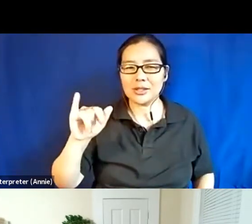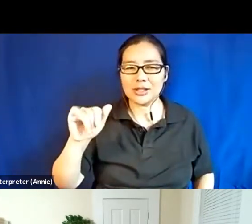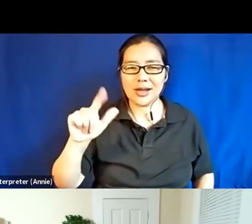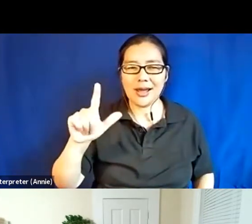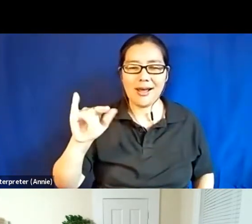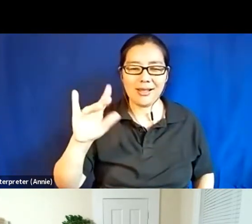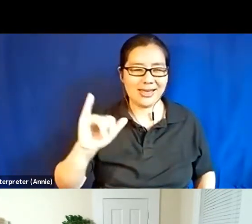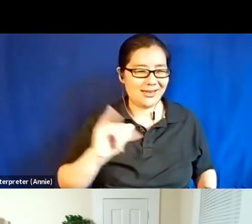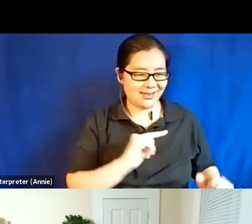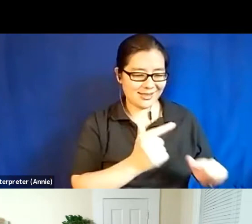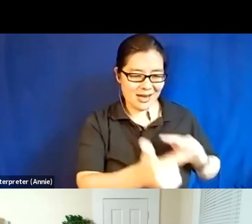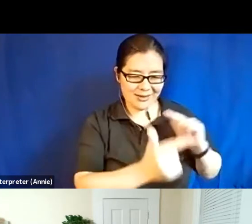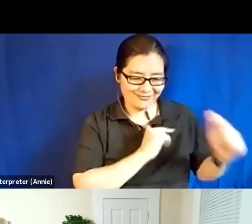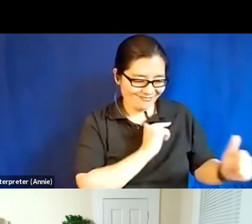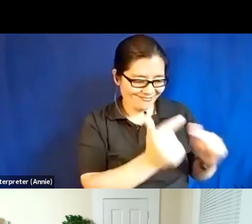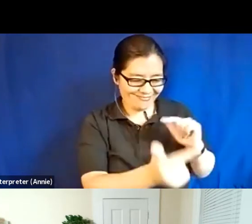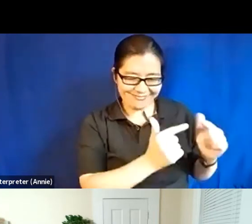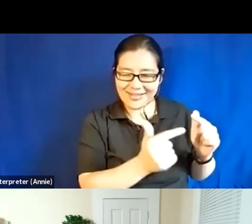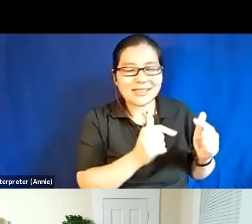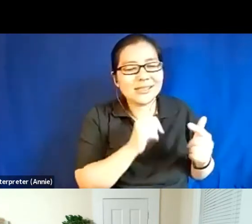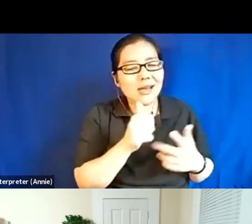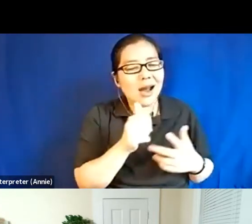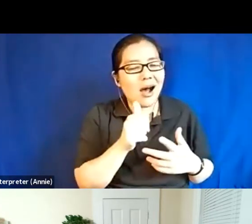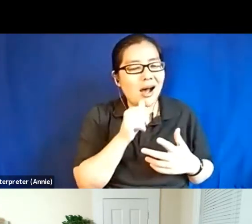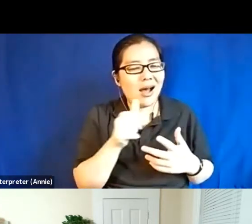drama which is occurs in a temporal setting.